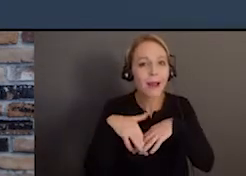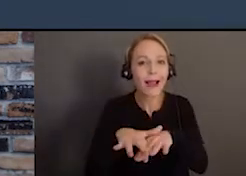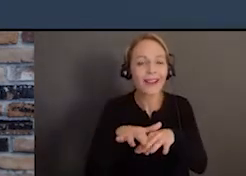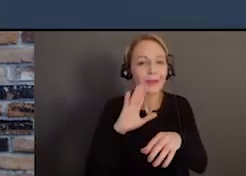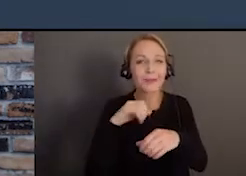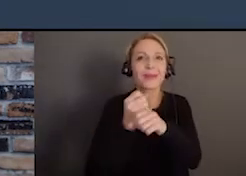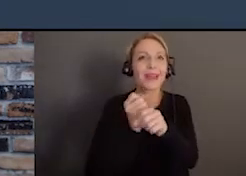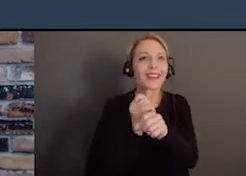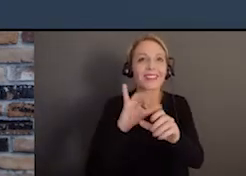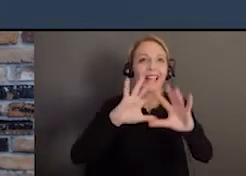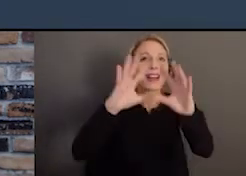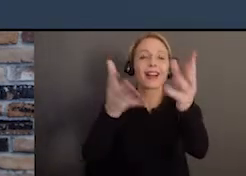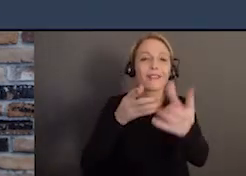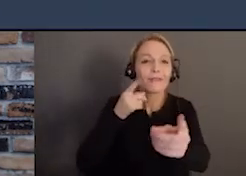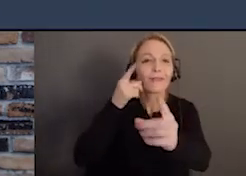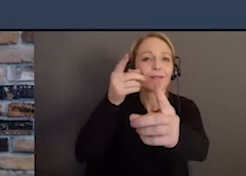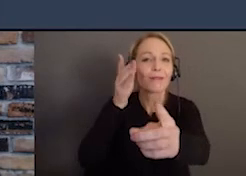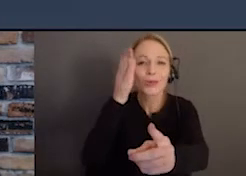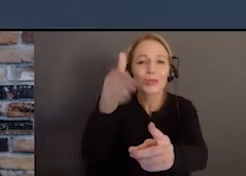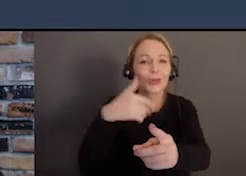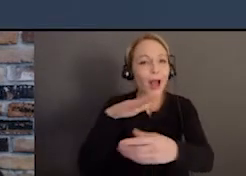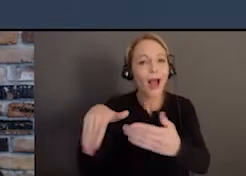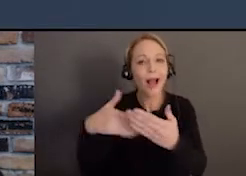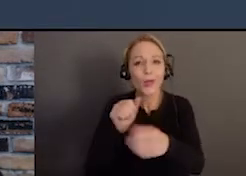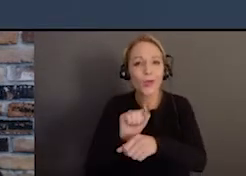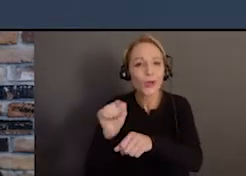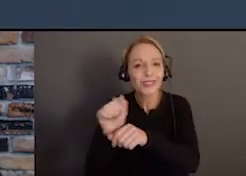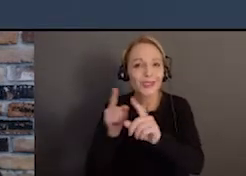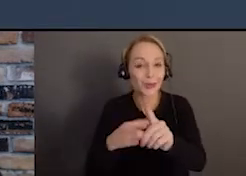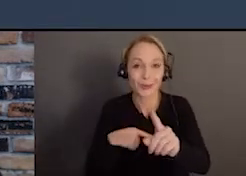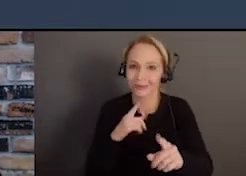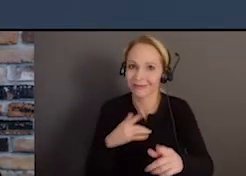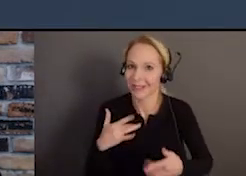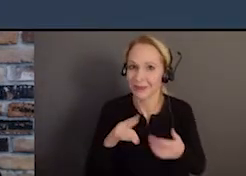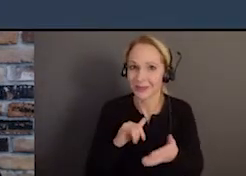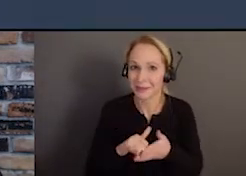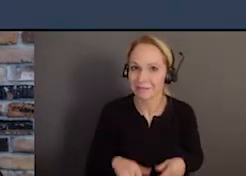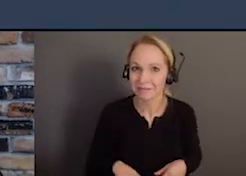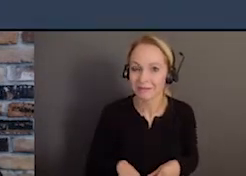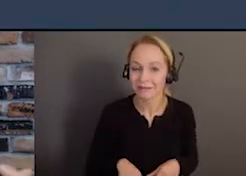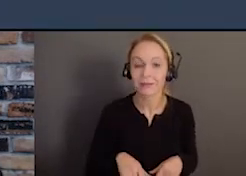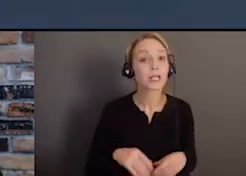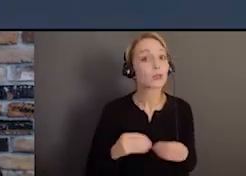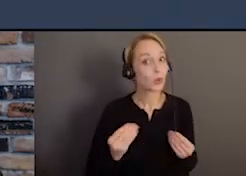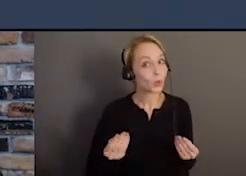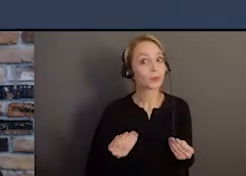THIS A FUTURE THAT WE ARE WORKING TOWARD.